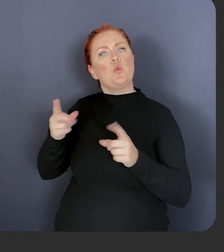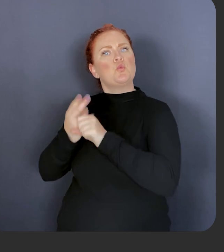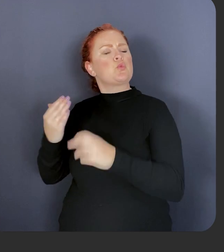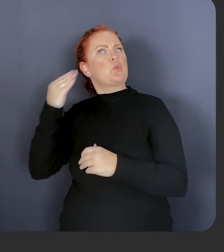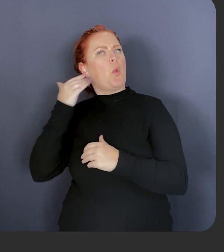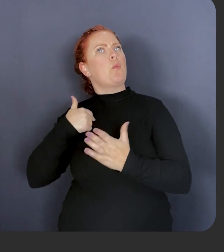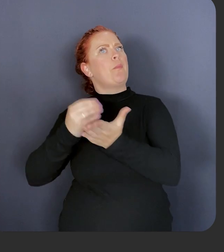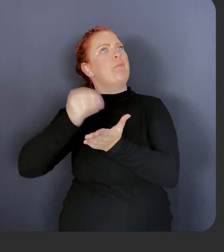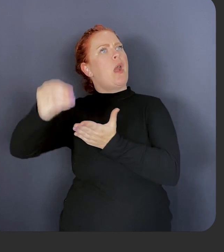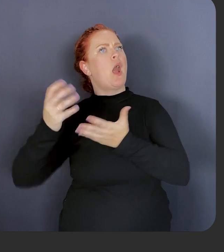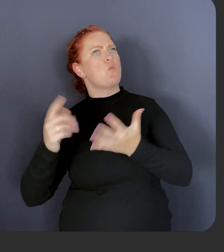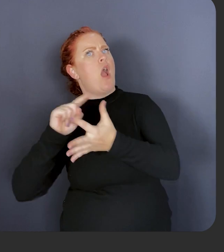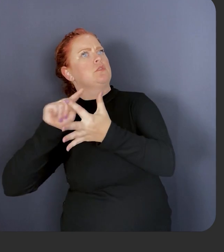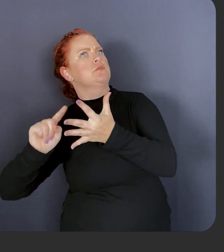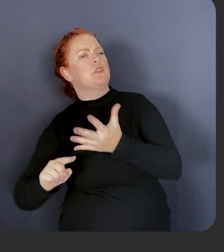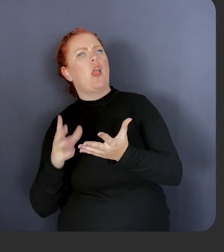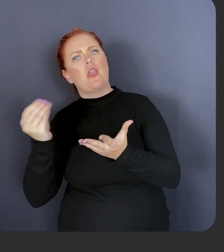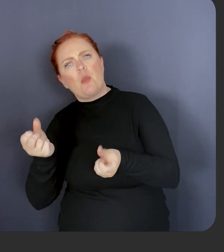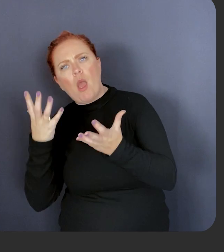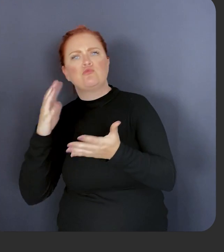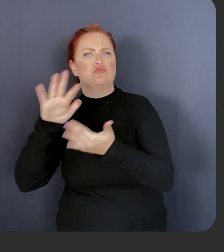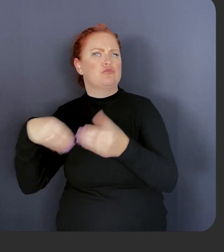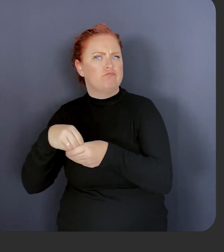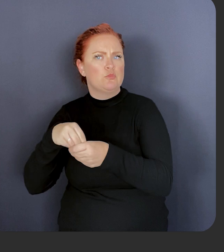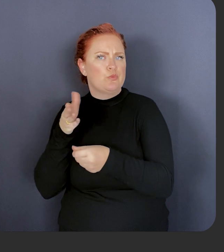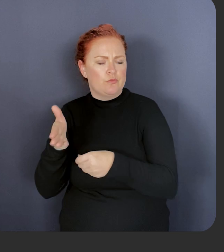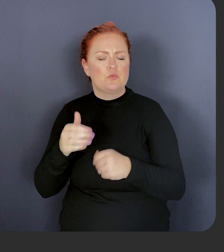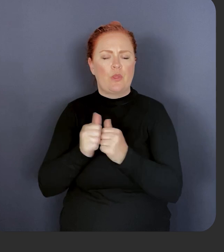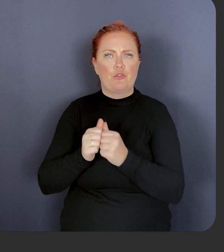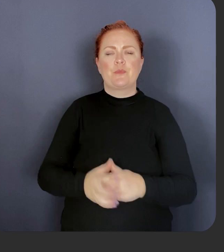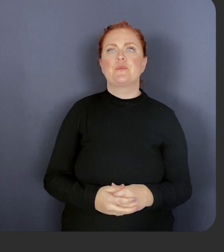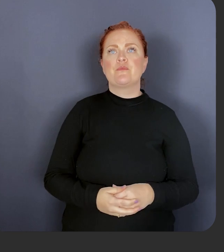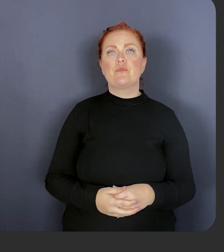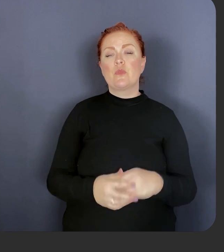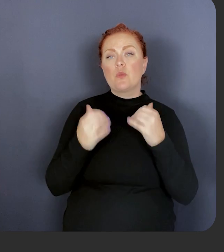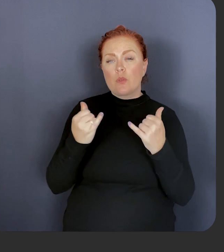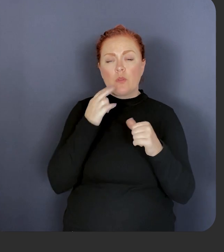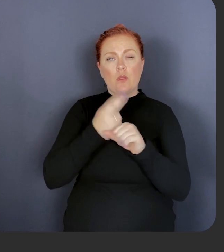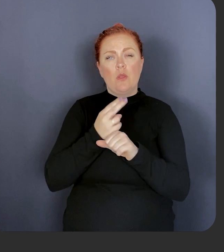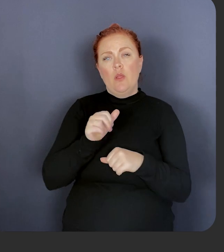know what they're purchasing or going into another window to purchase. So to do this, we're going to use something else